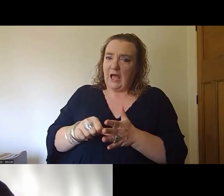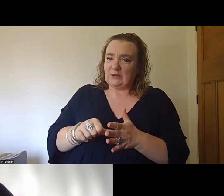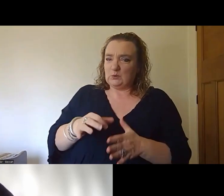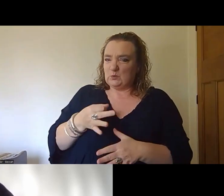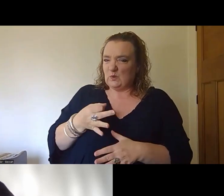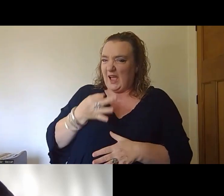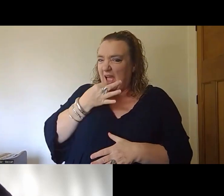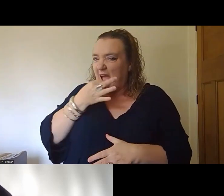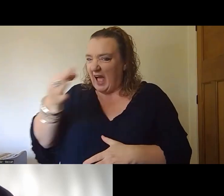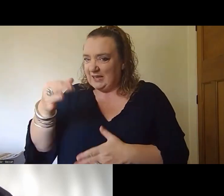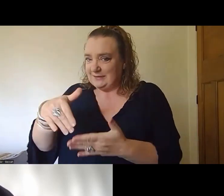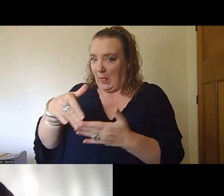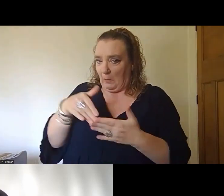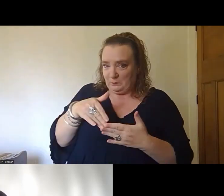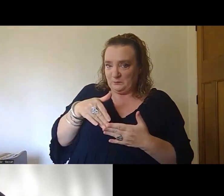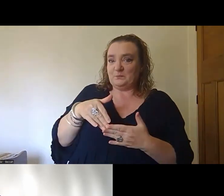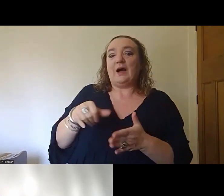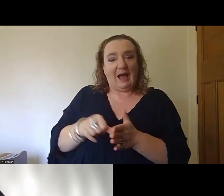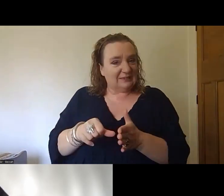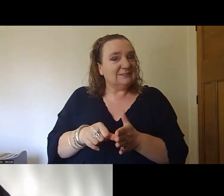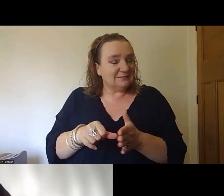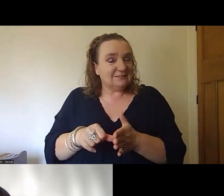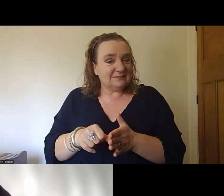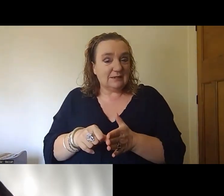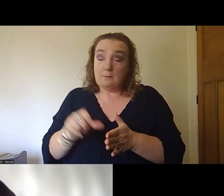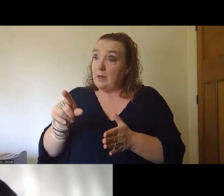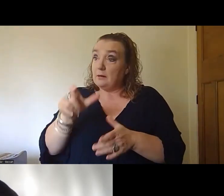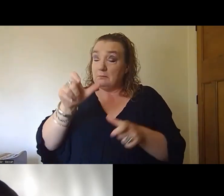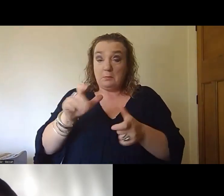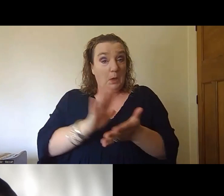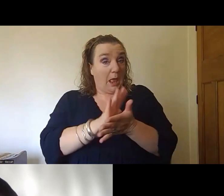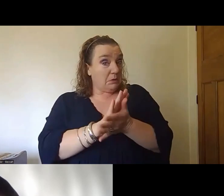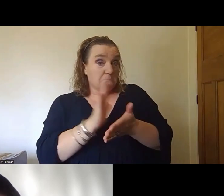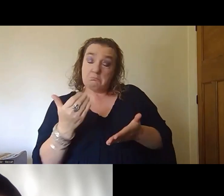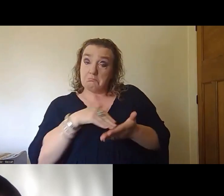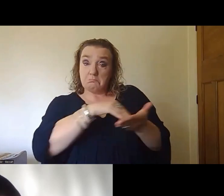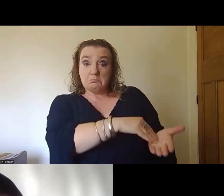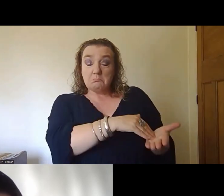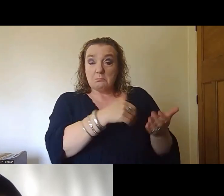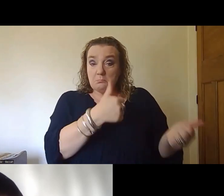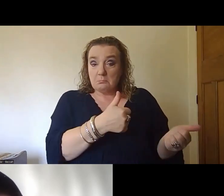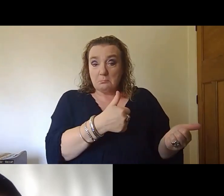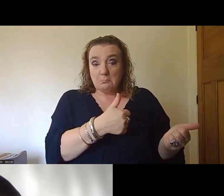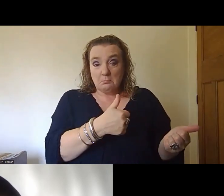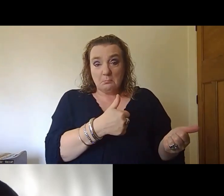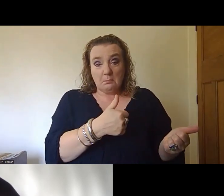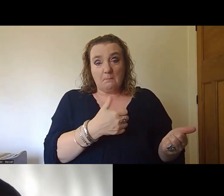So when people are there willing to give it to you, it's, you know, it makes it a lot easier